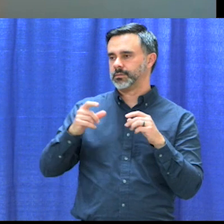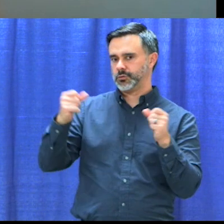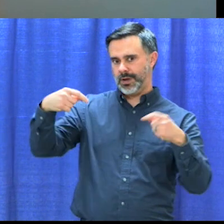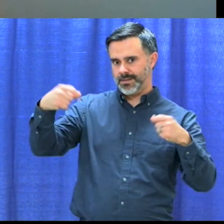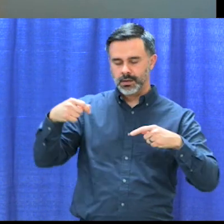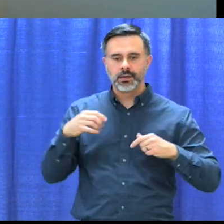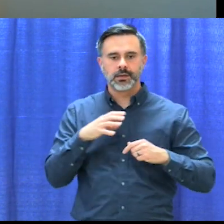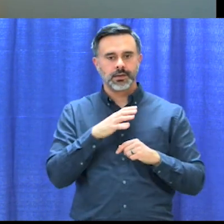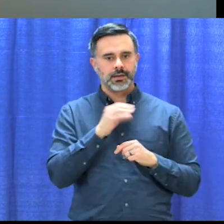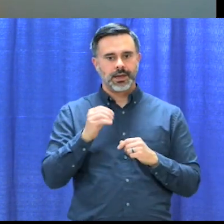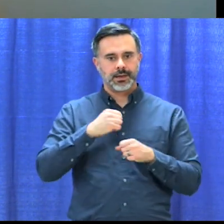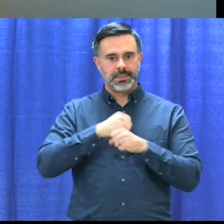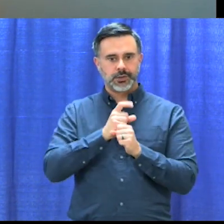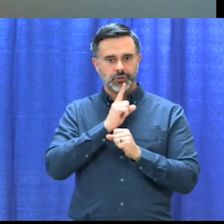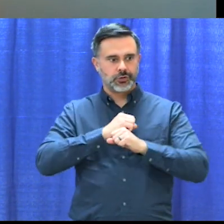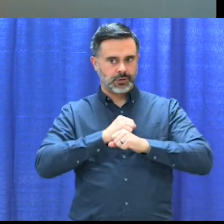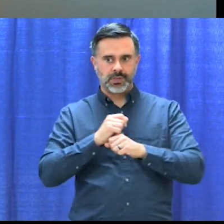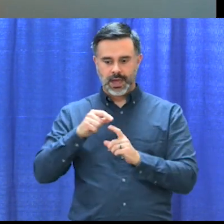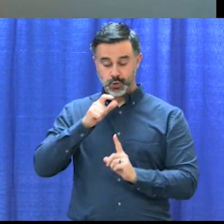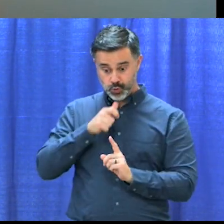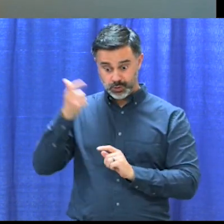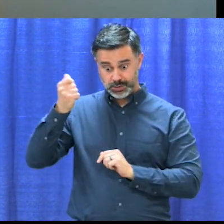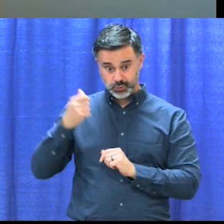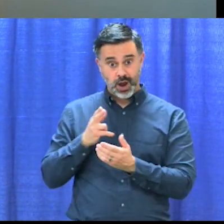is also insured to get reliable service.